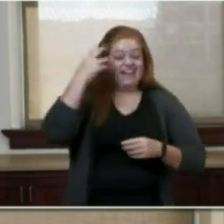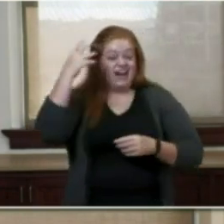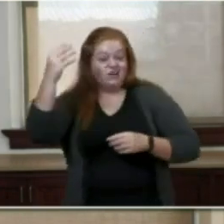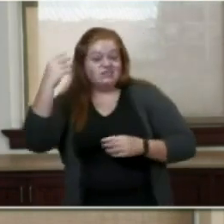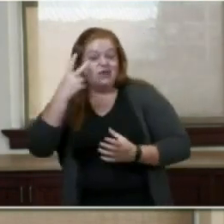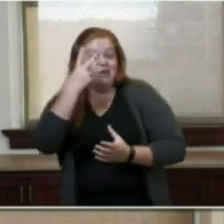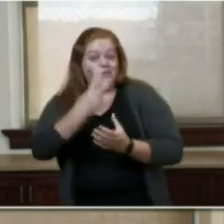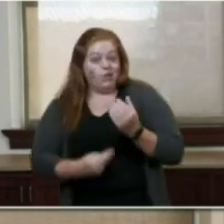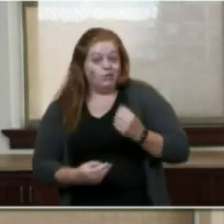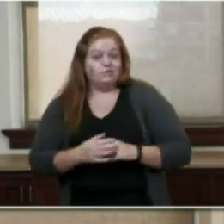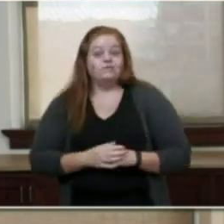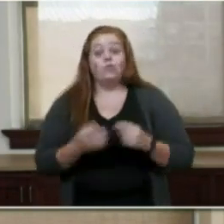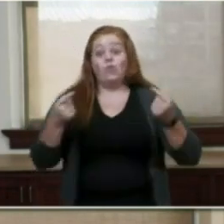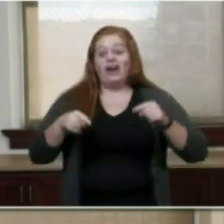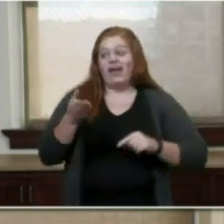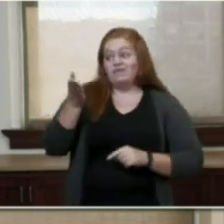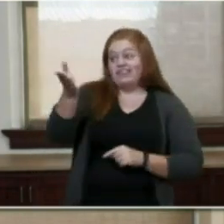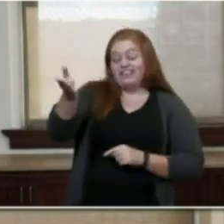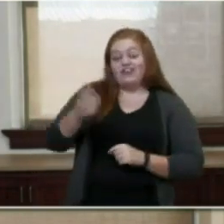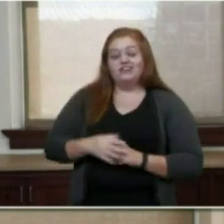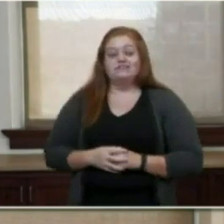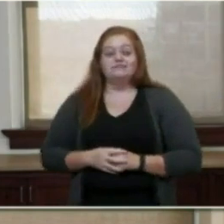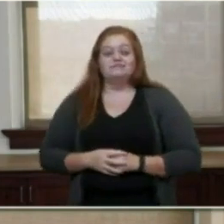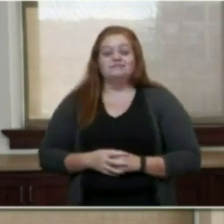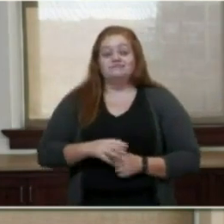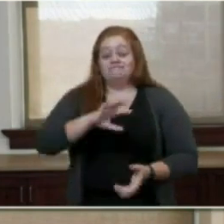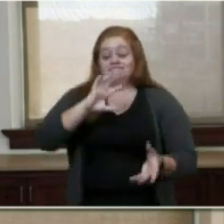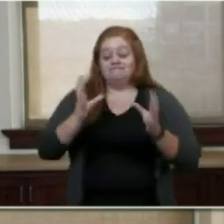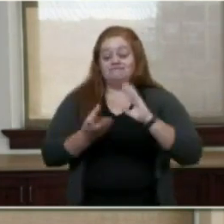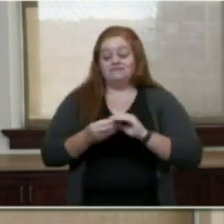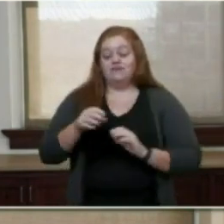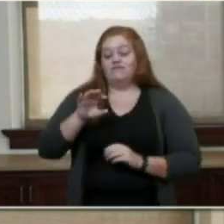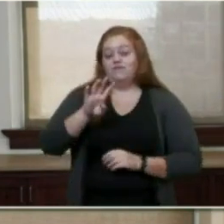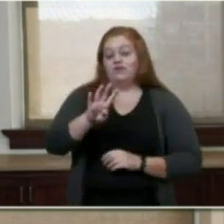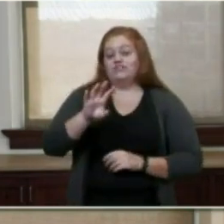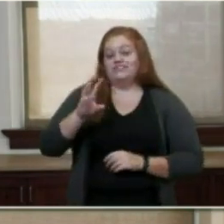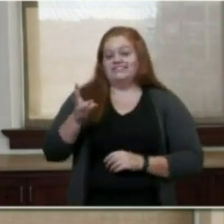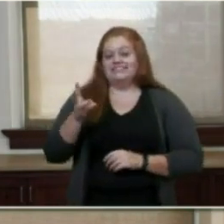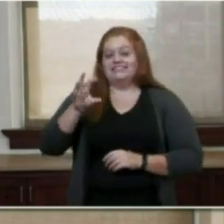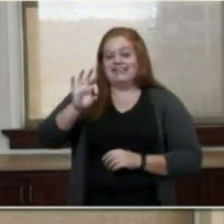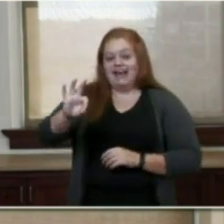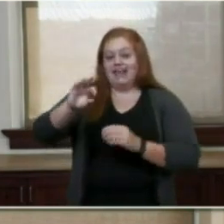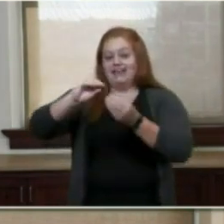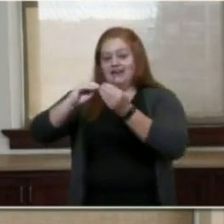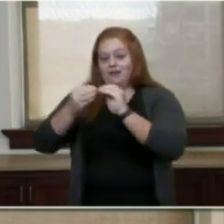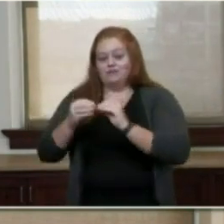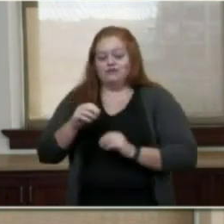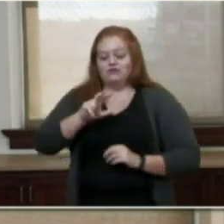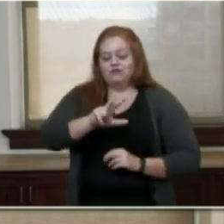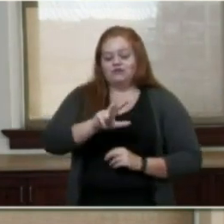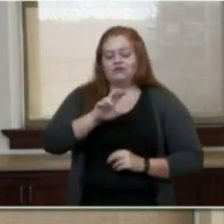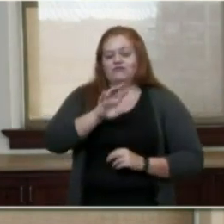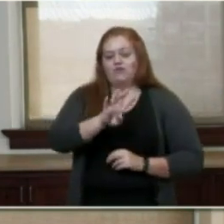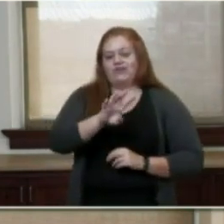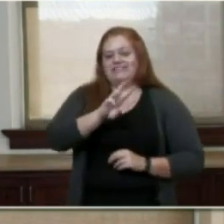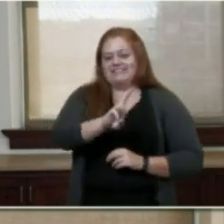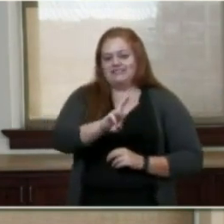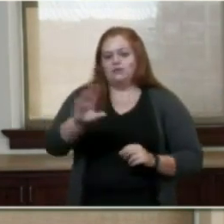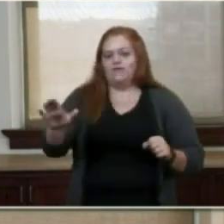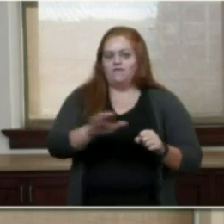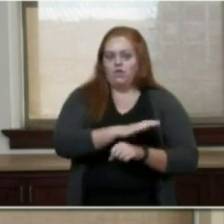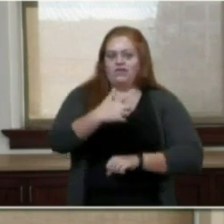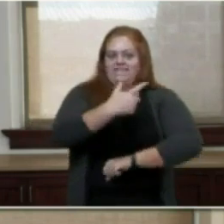outbreak. Of the 469 cases. 346 were among fully vaccinated people. Of those,